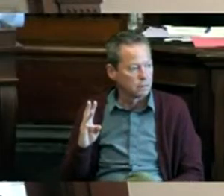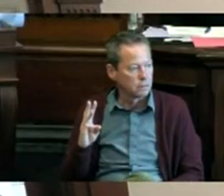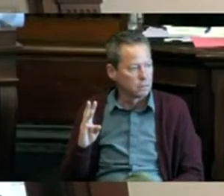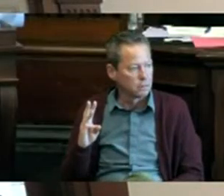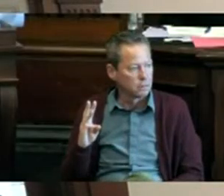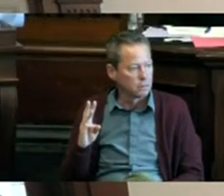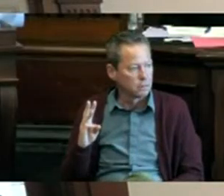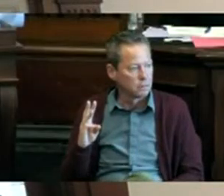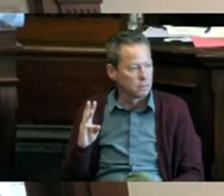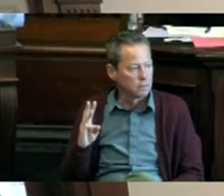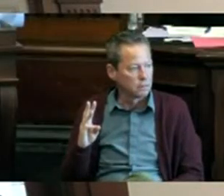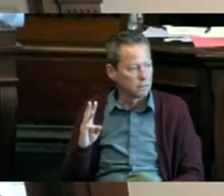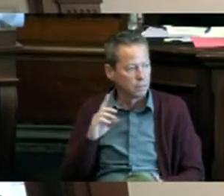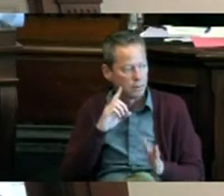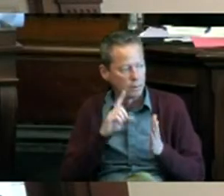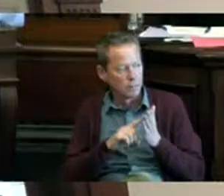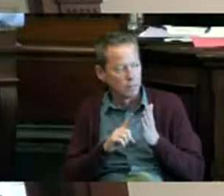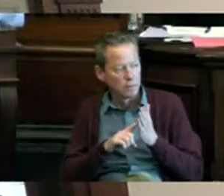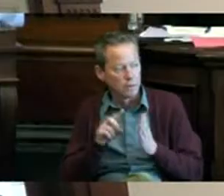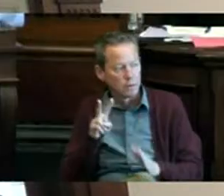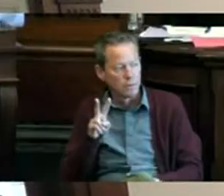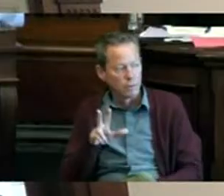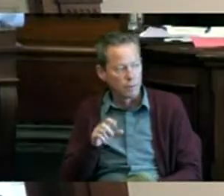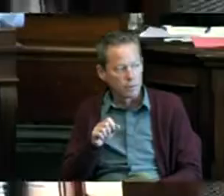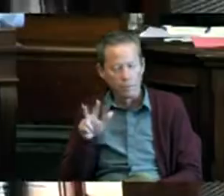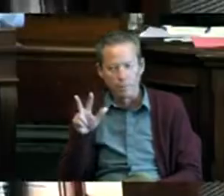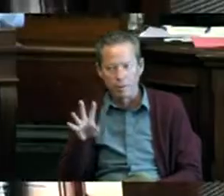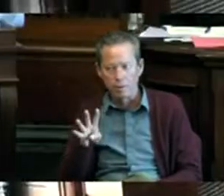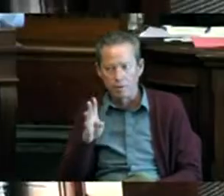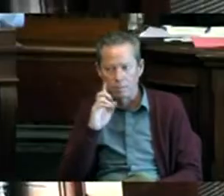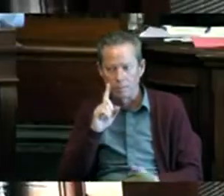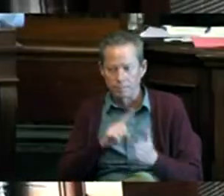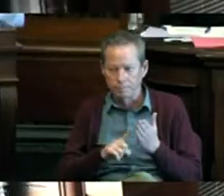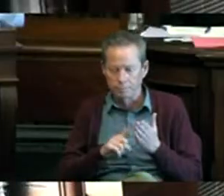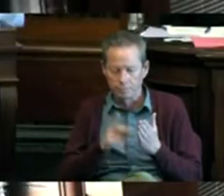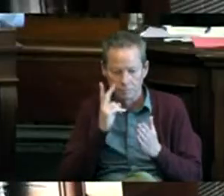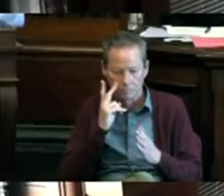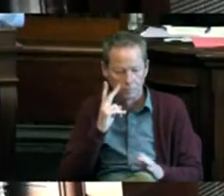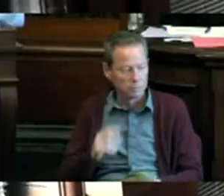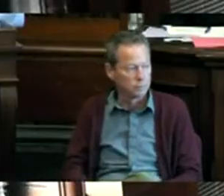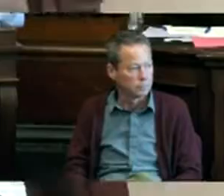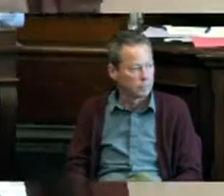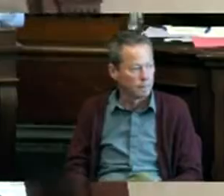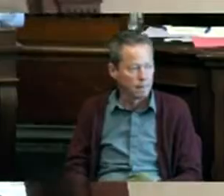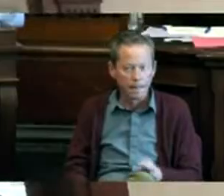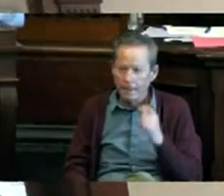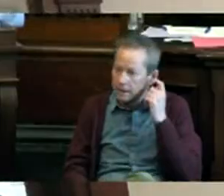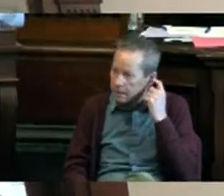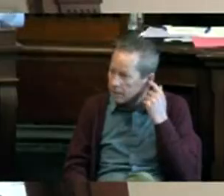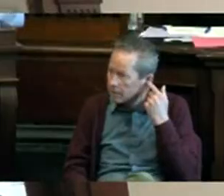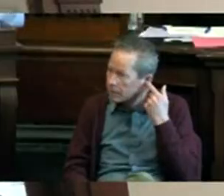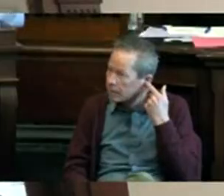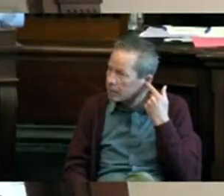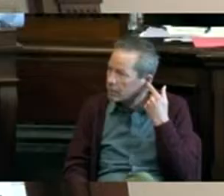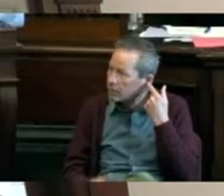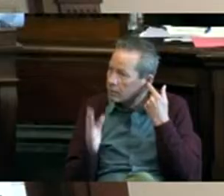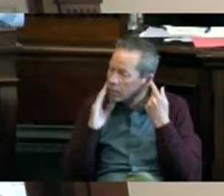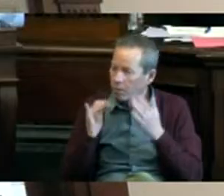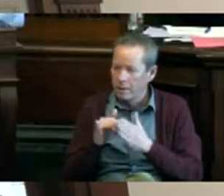council members at six six council members. Well, we'll look at whether it's two thirds